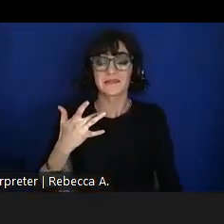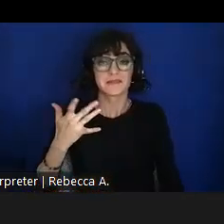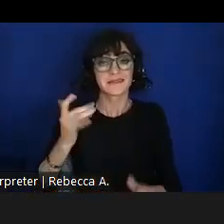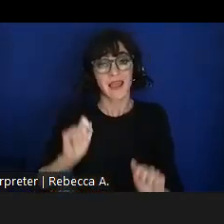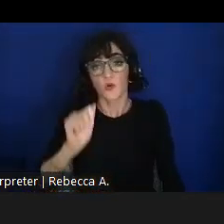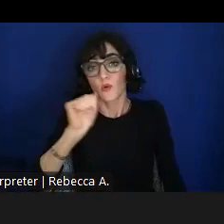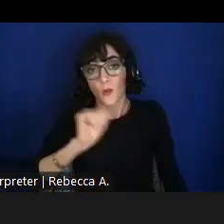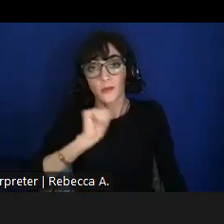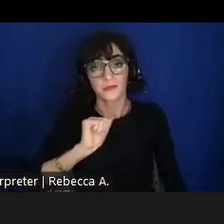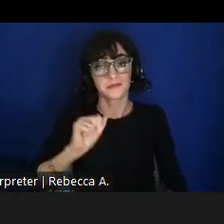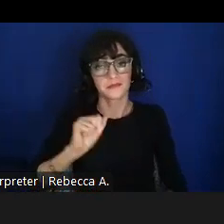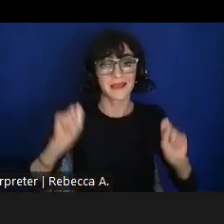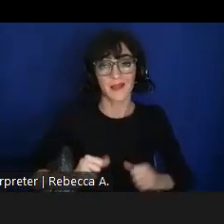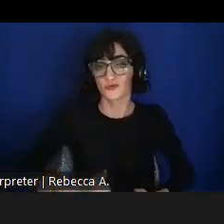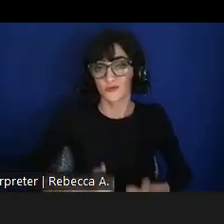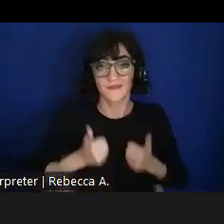survive throughout the day